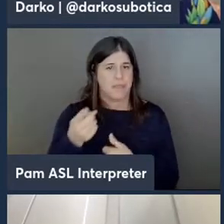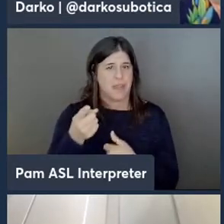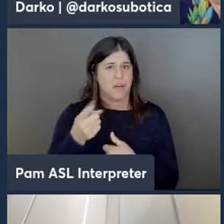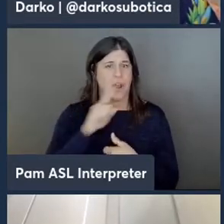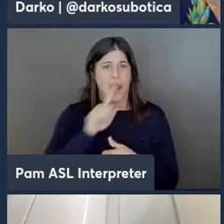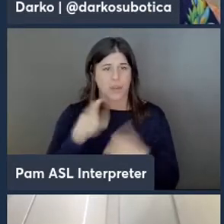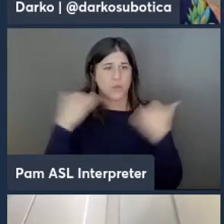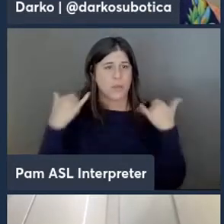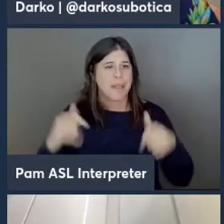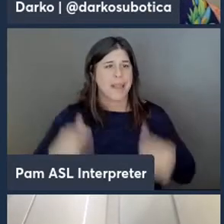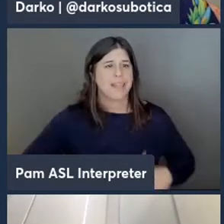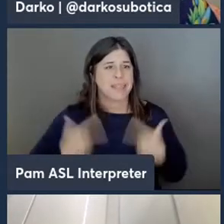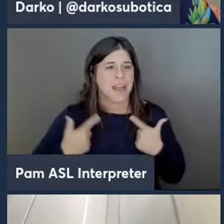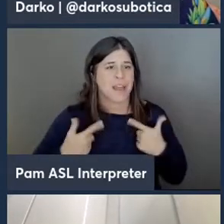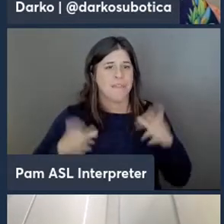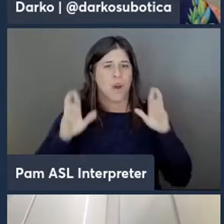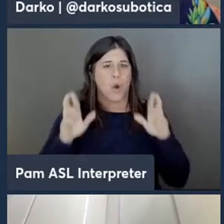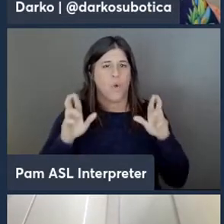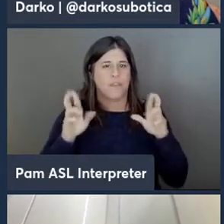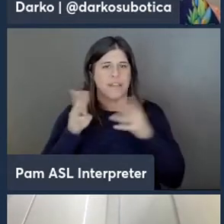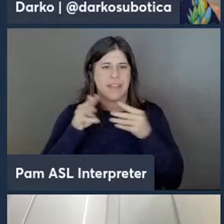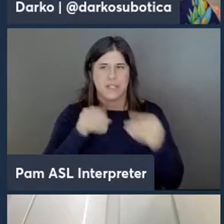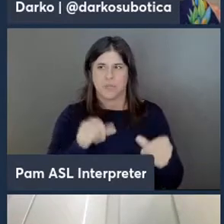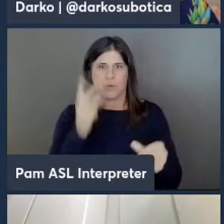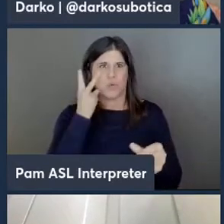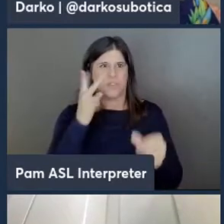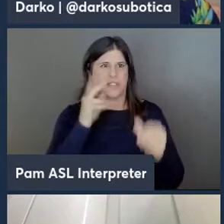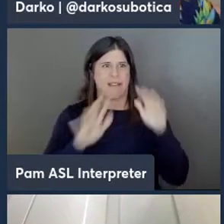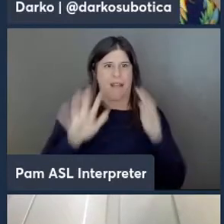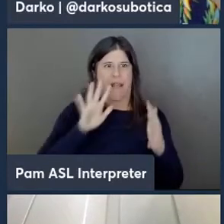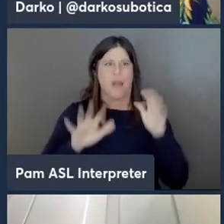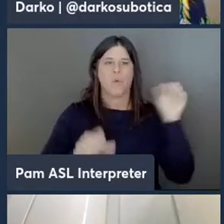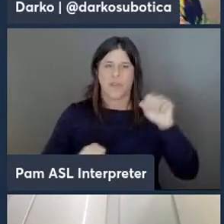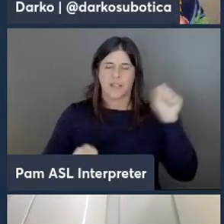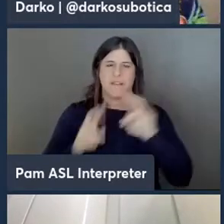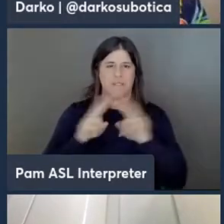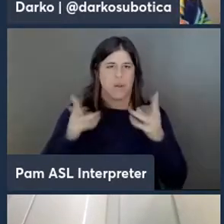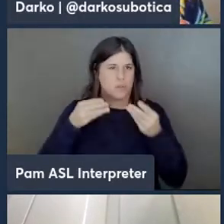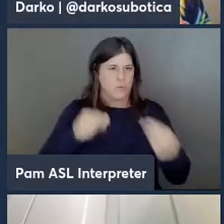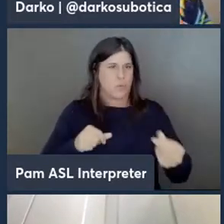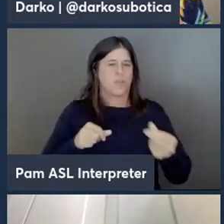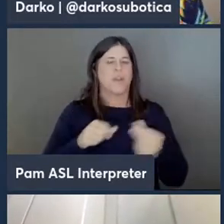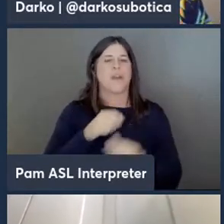Hopefully that Wow is smooth on your side. It is, it is. Okay. And what you could see